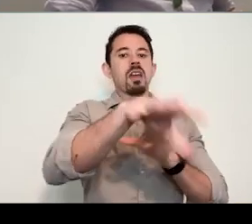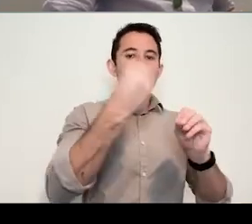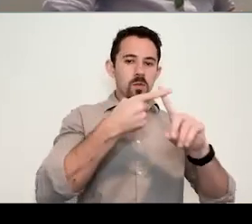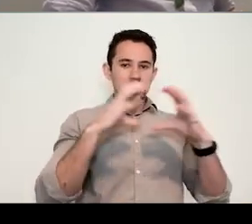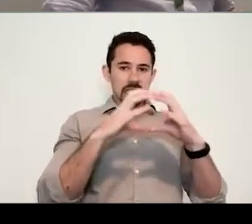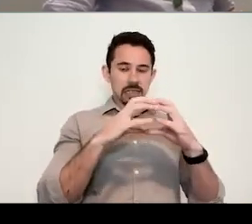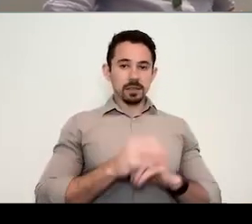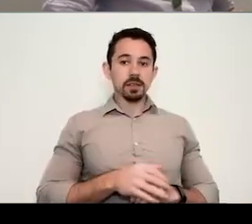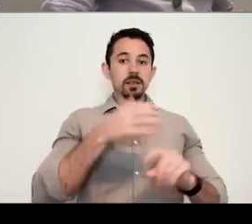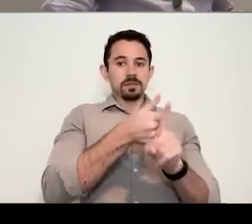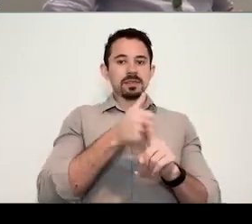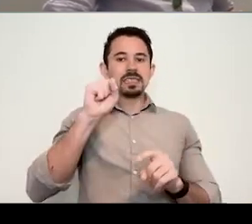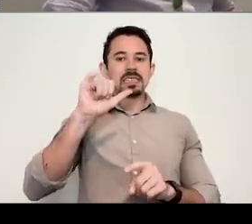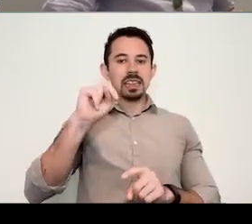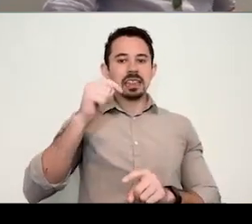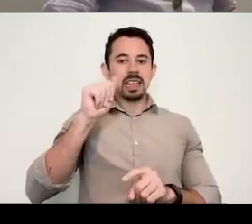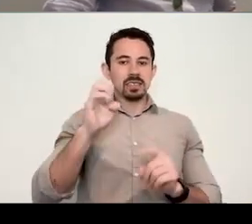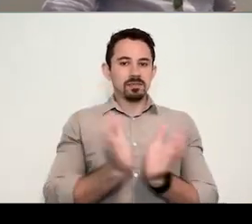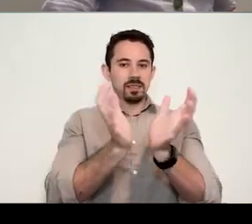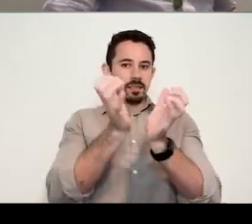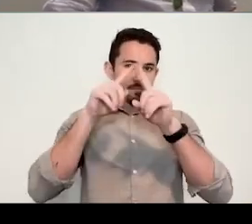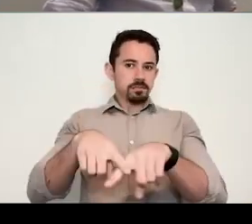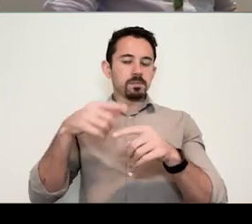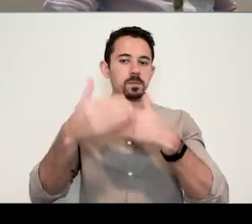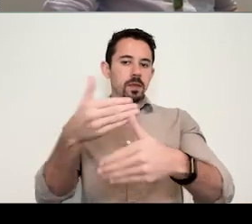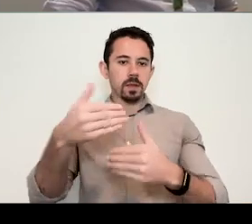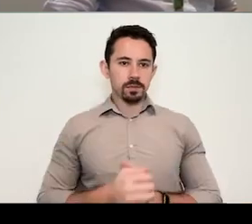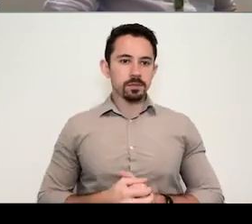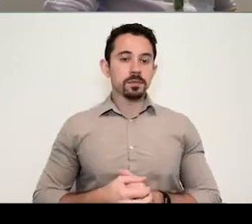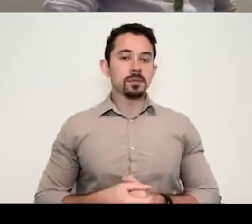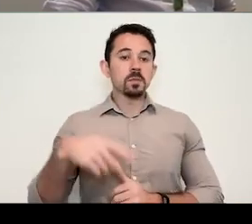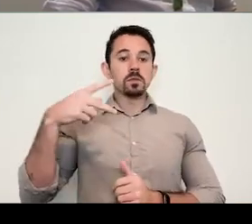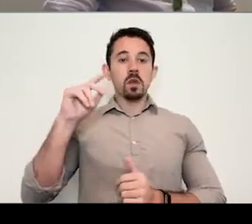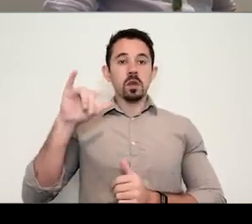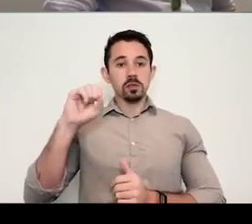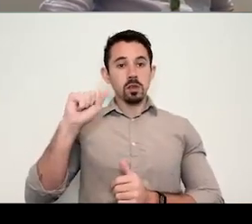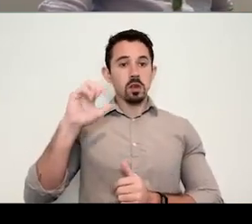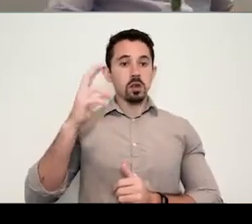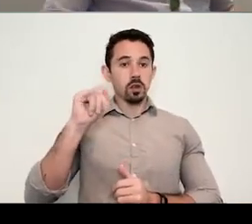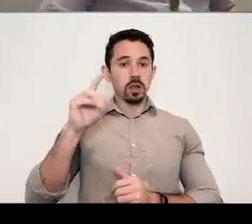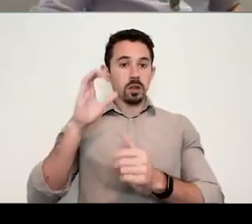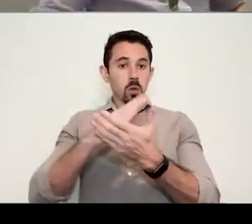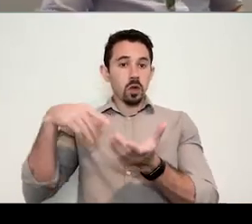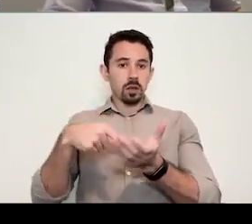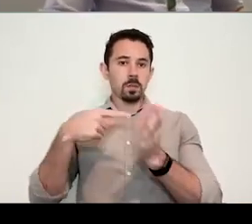embedded glycosyltransferase, and a copolymerase that binds the secondary messenger, cyclic-di-GMP